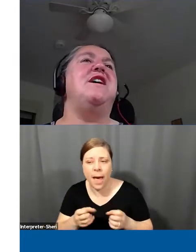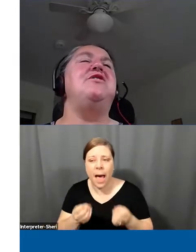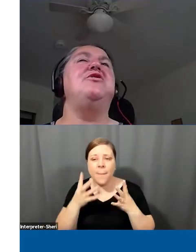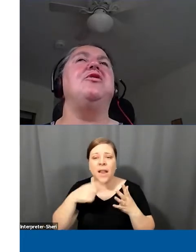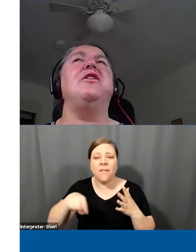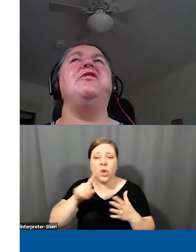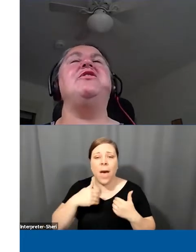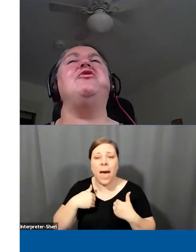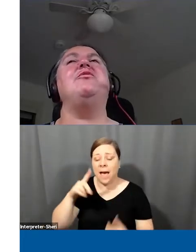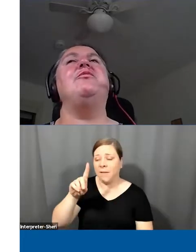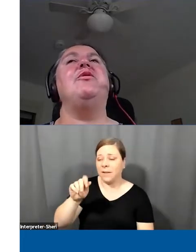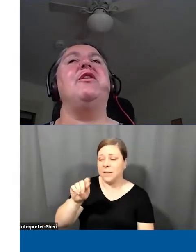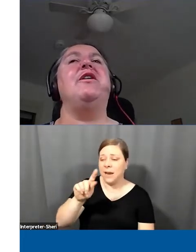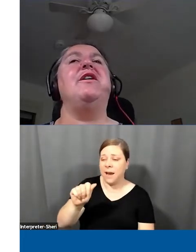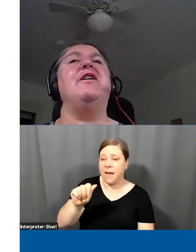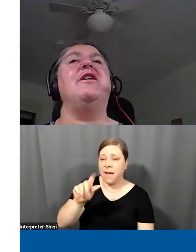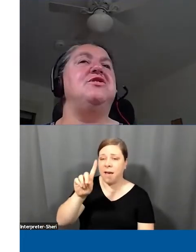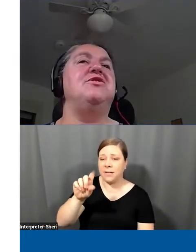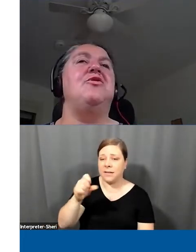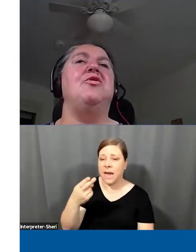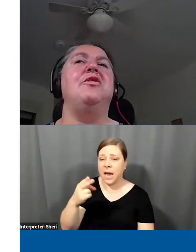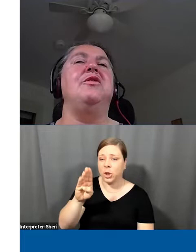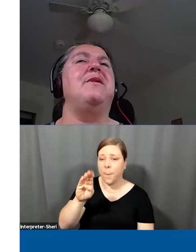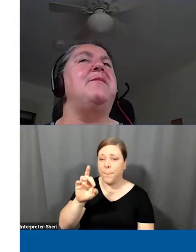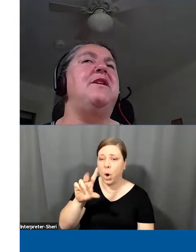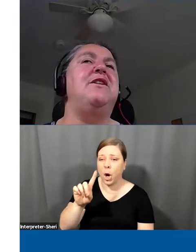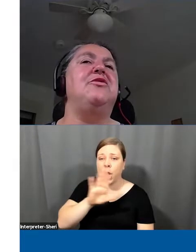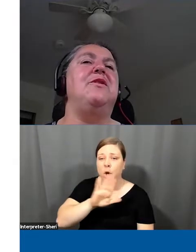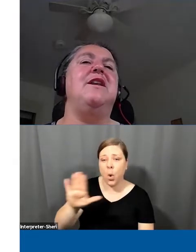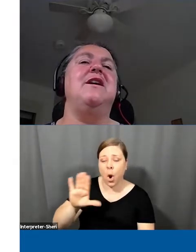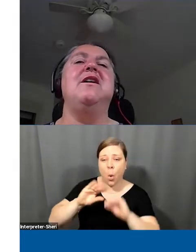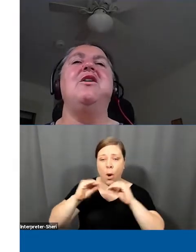that your organization or your company is creating